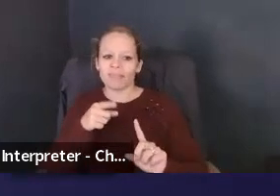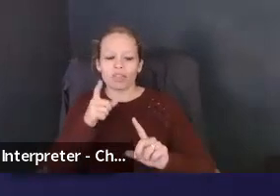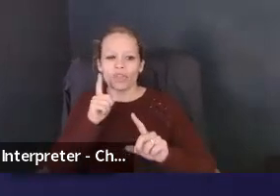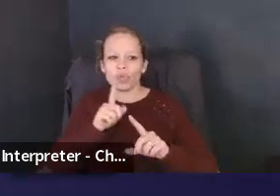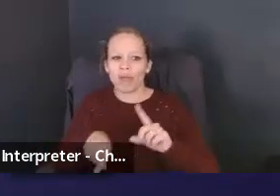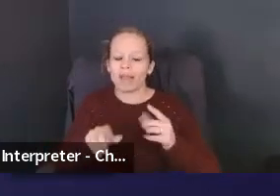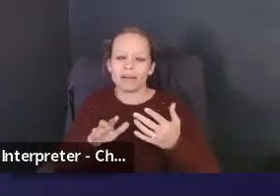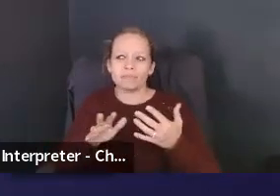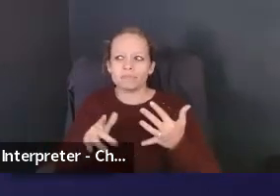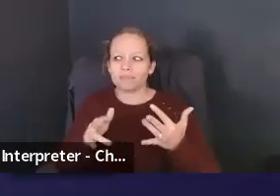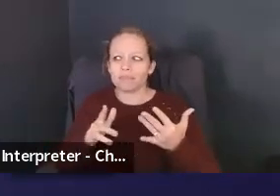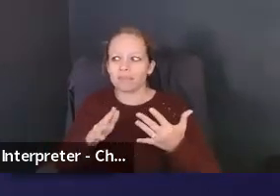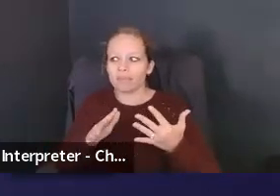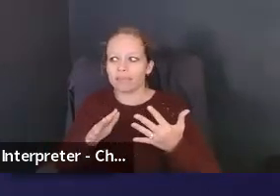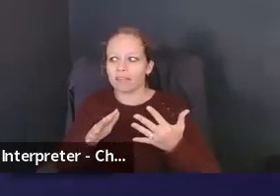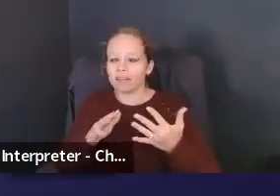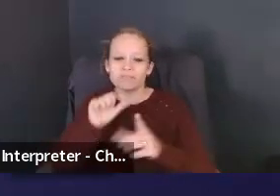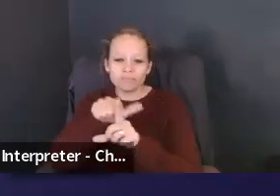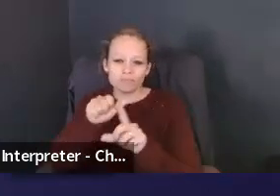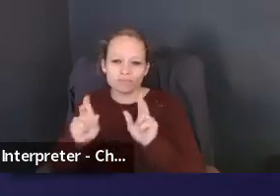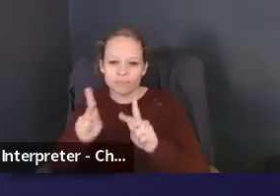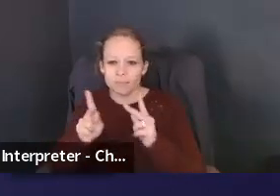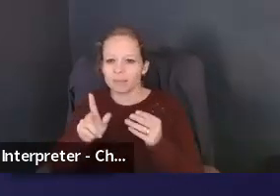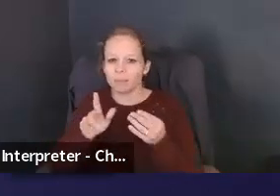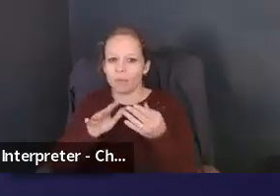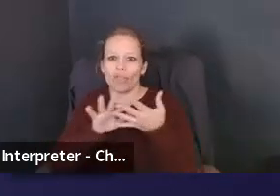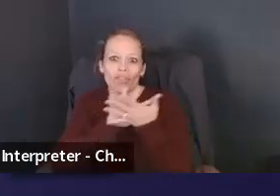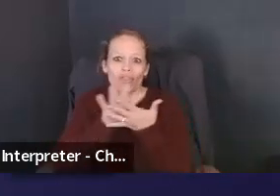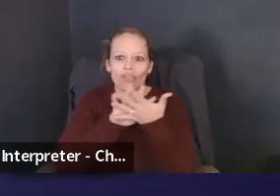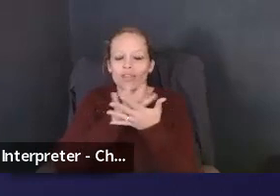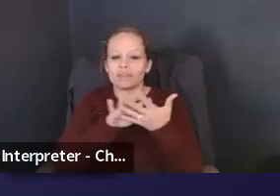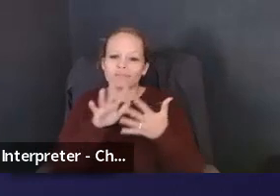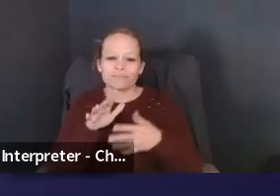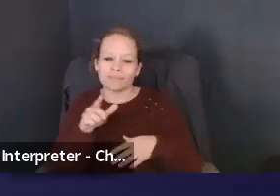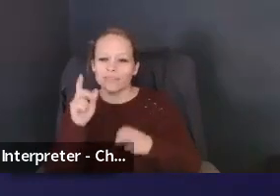if it's not there they'll see it, you know, like you said. It's got to be specific and the absence